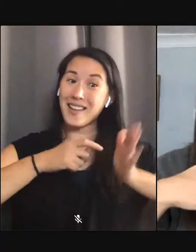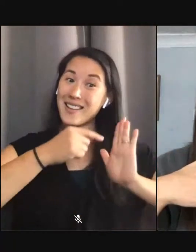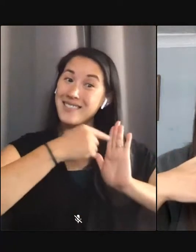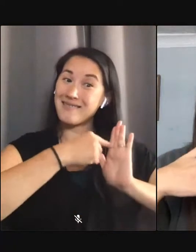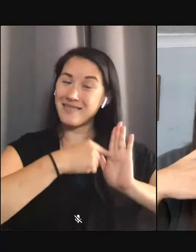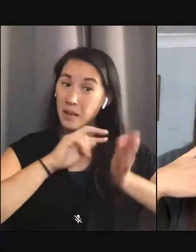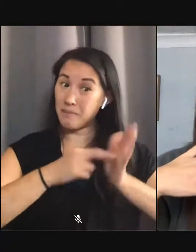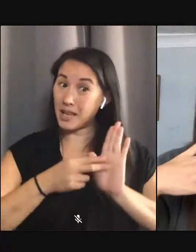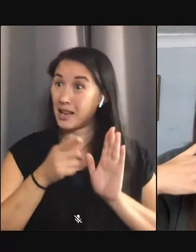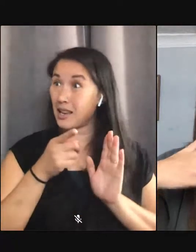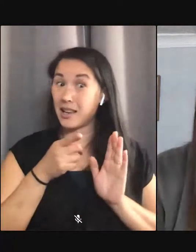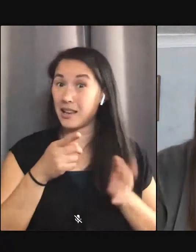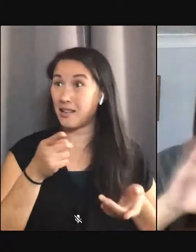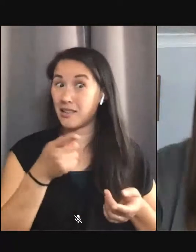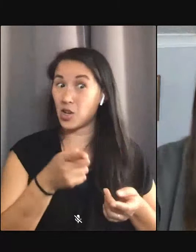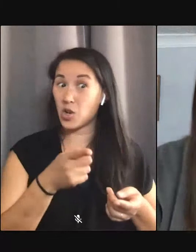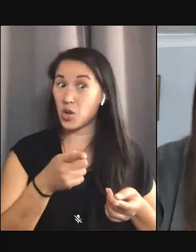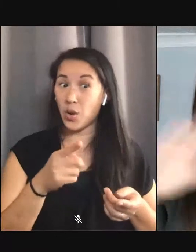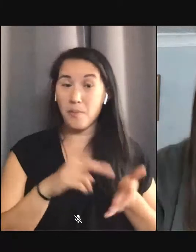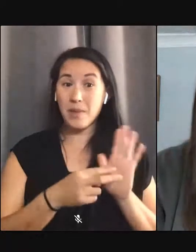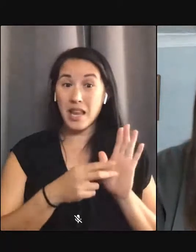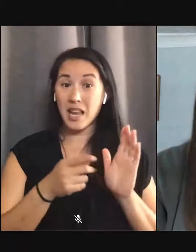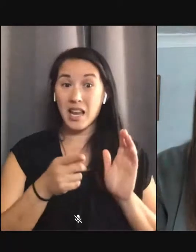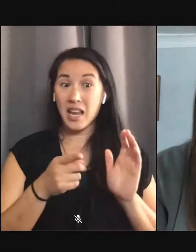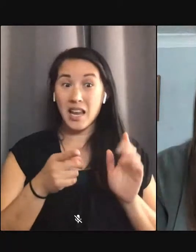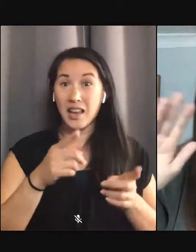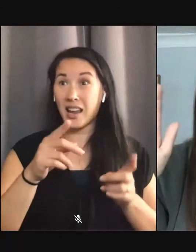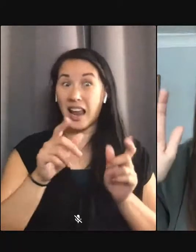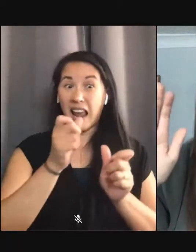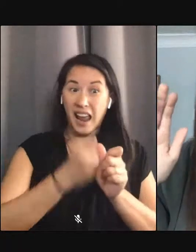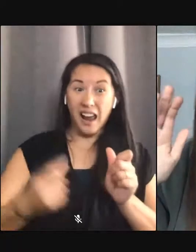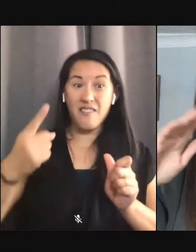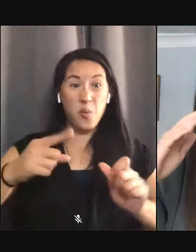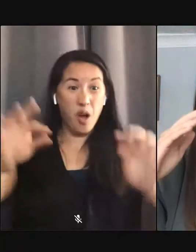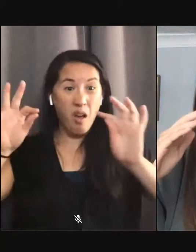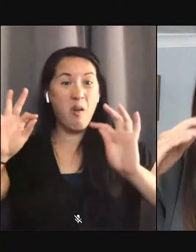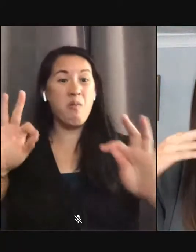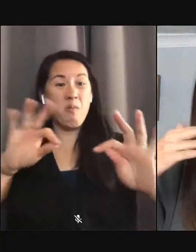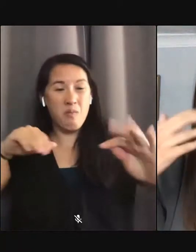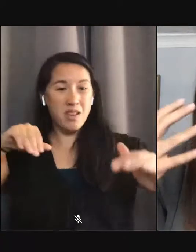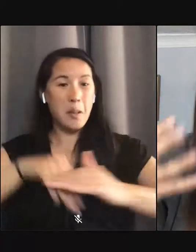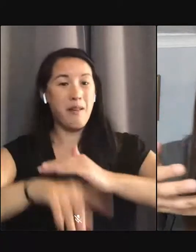that somebody nobody in the world is ever going to use your website or product and have a difficulty